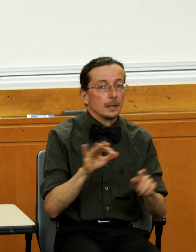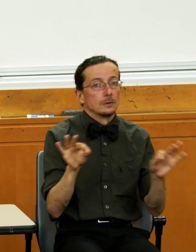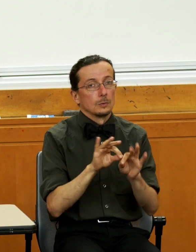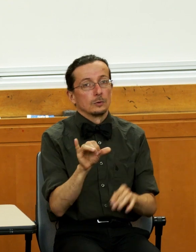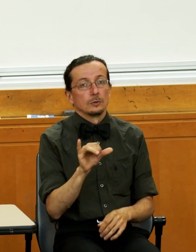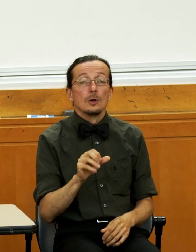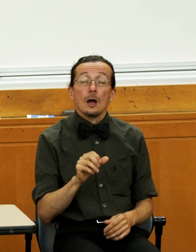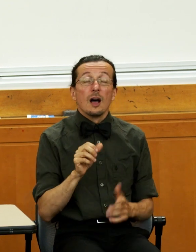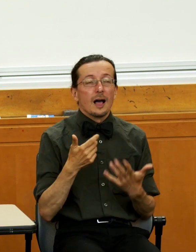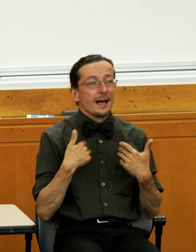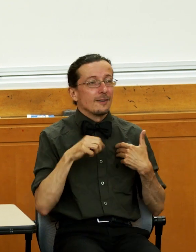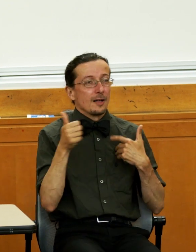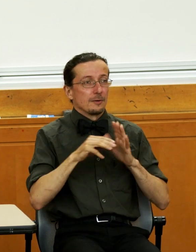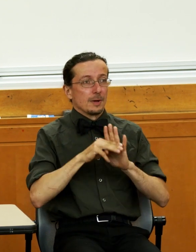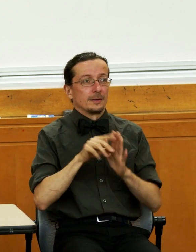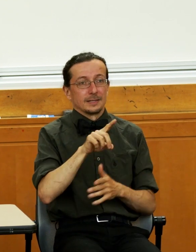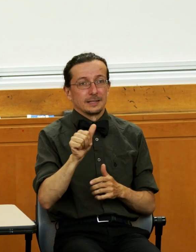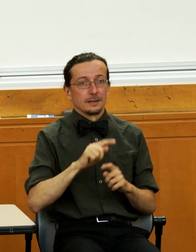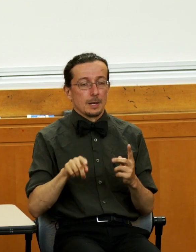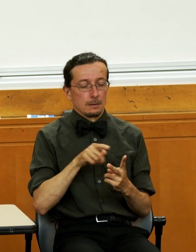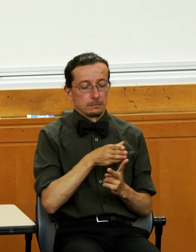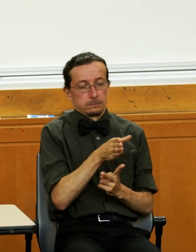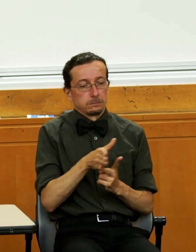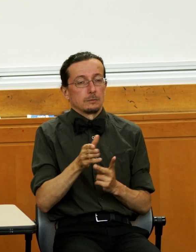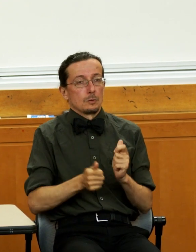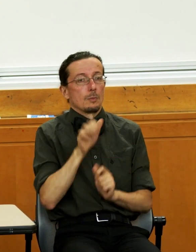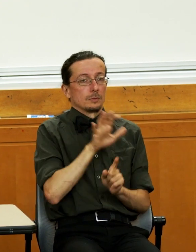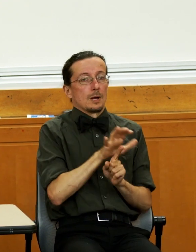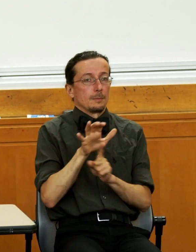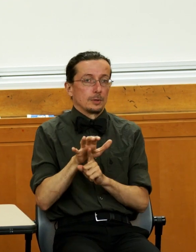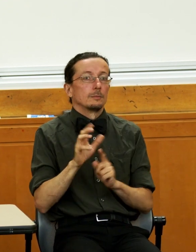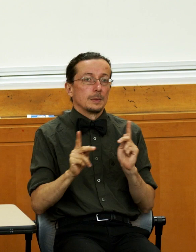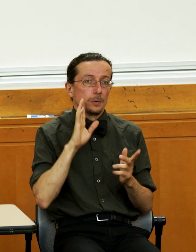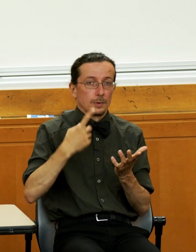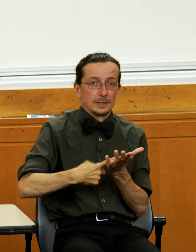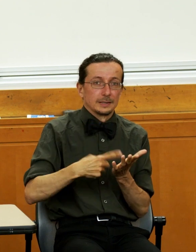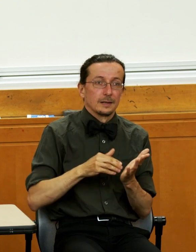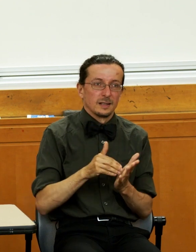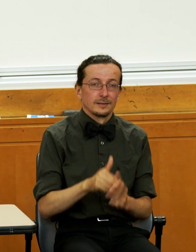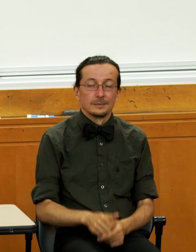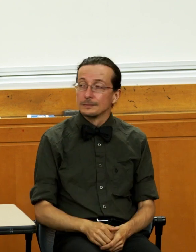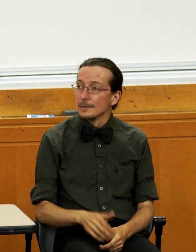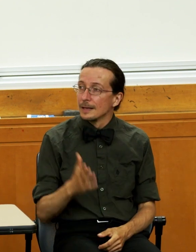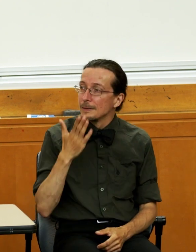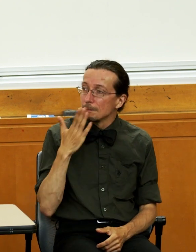are other models of disability, but those are the primary ones that people often discuss. Okay, thank you. I appreciate that answer. Yeah.